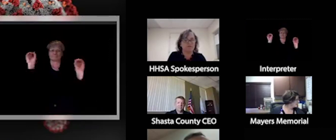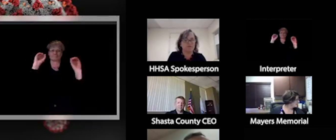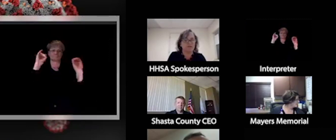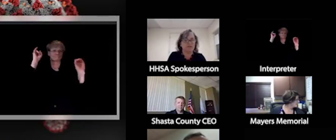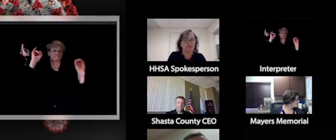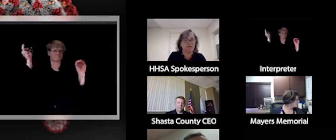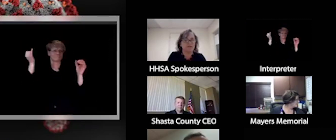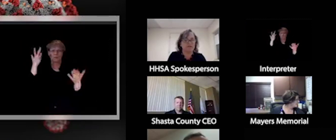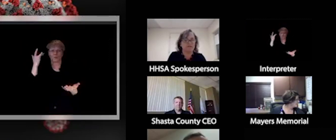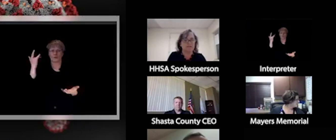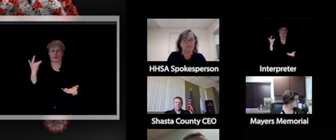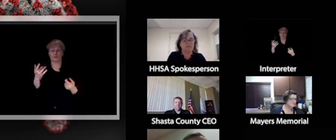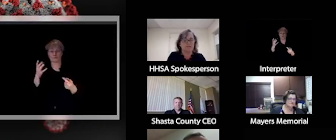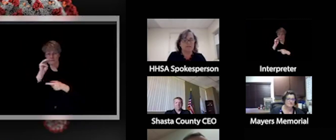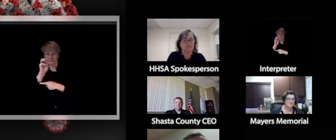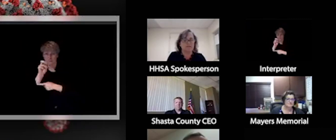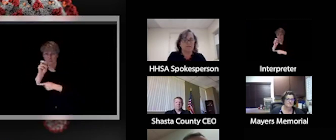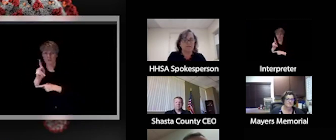any information on that?